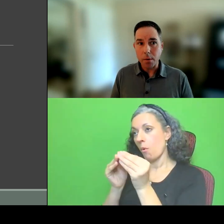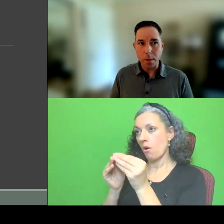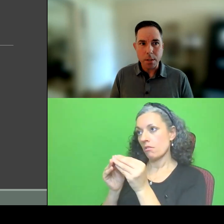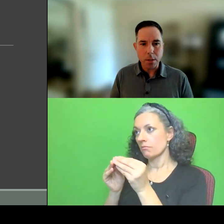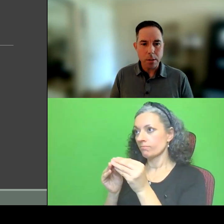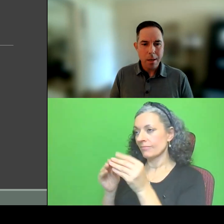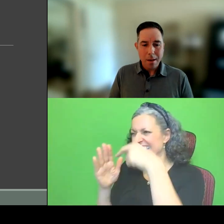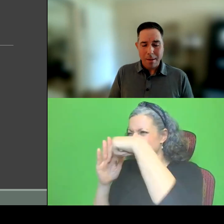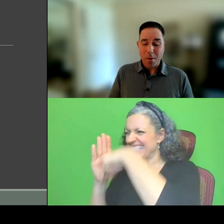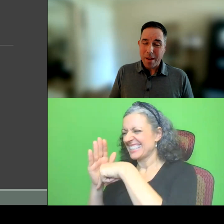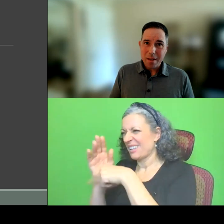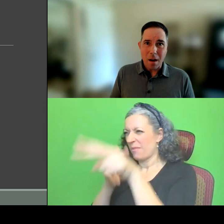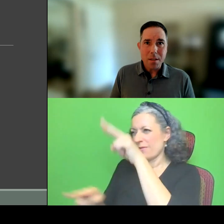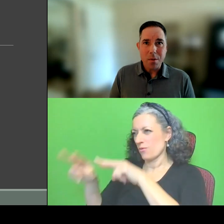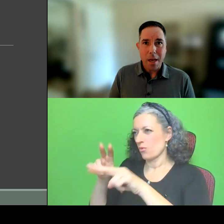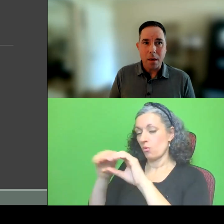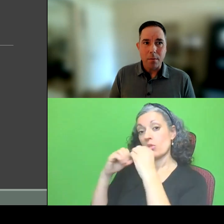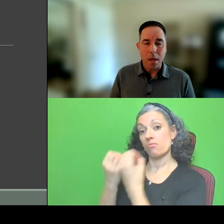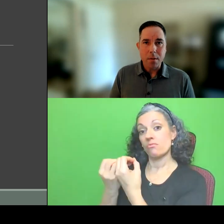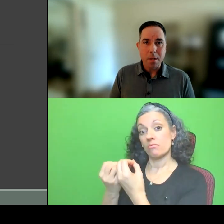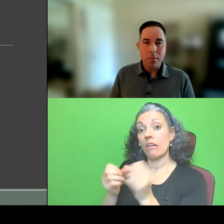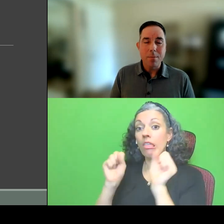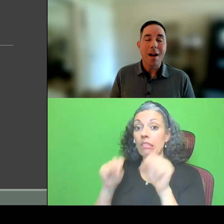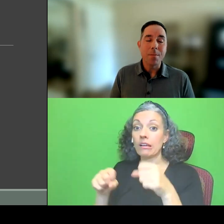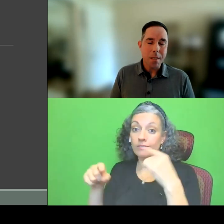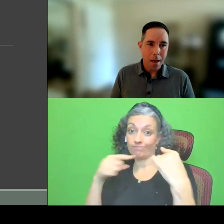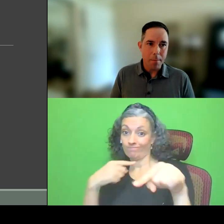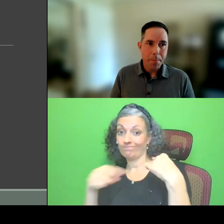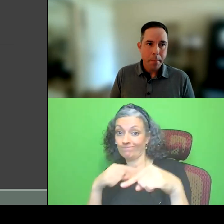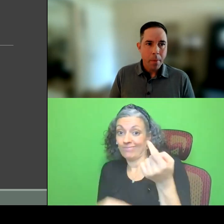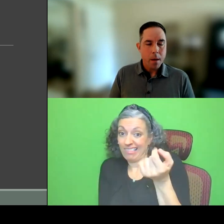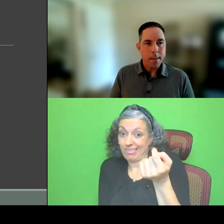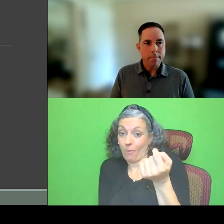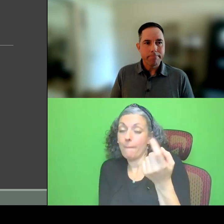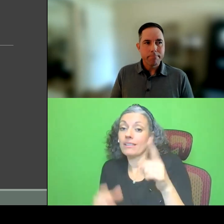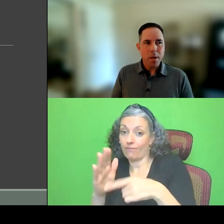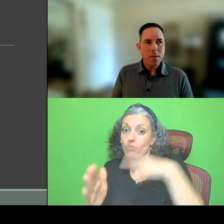by the organization. Well, that can cause some static from time to time.